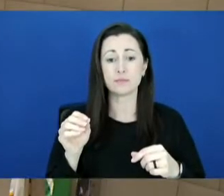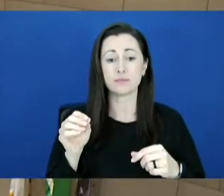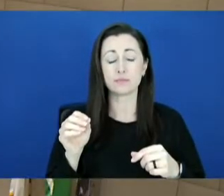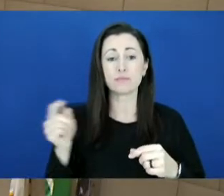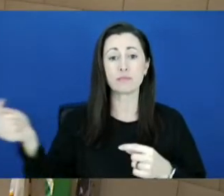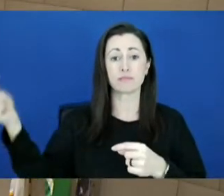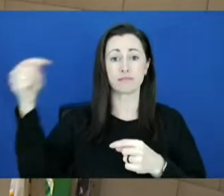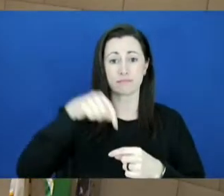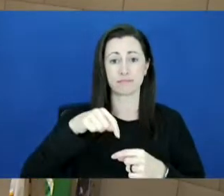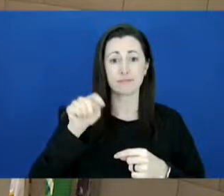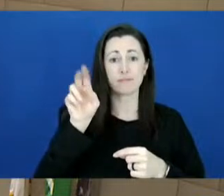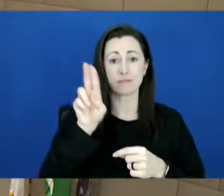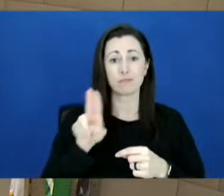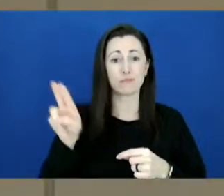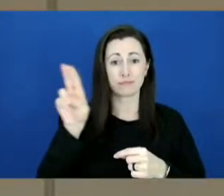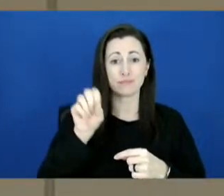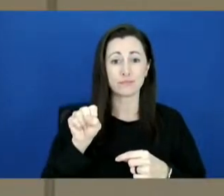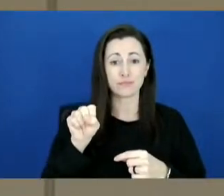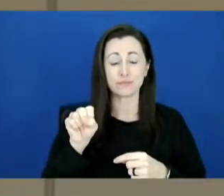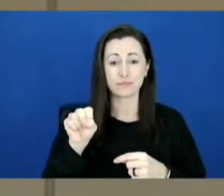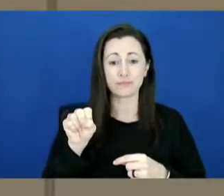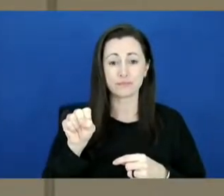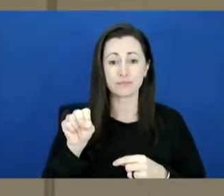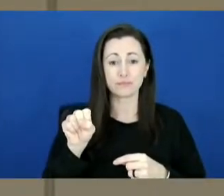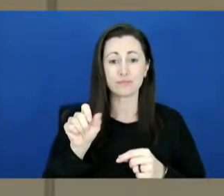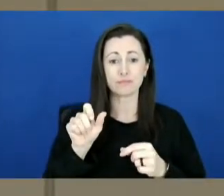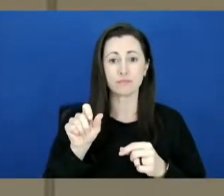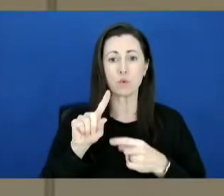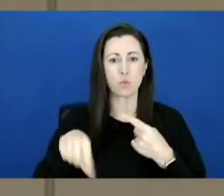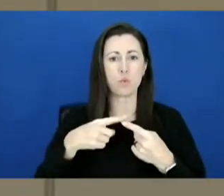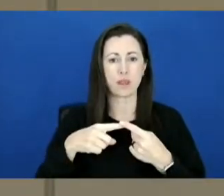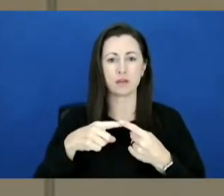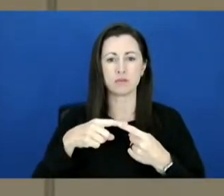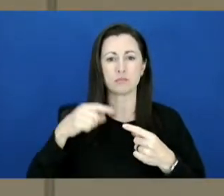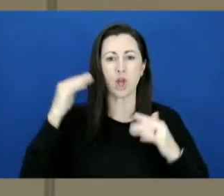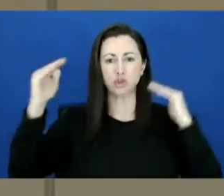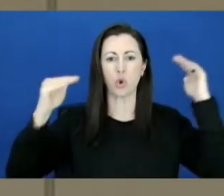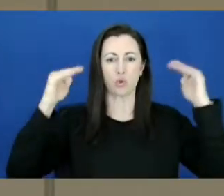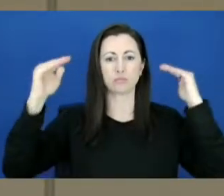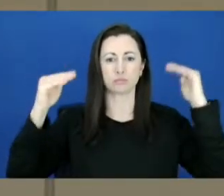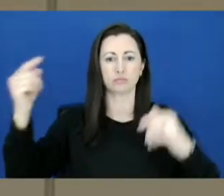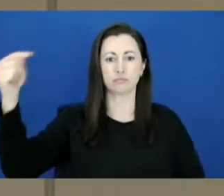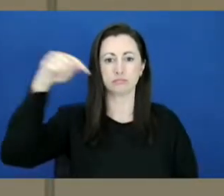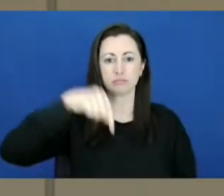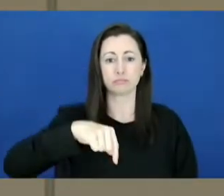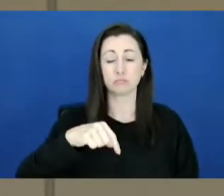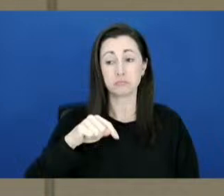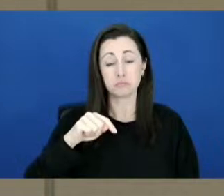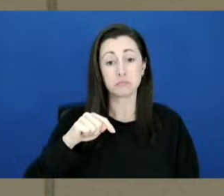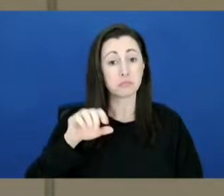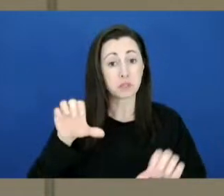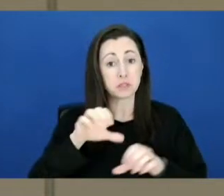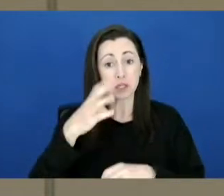LANGUAGES, AND. BRILLIANT.